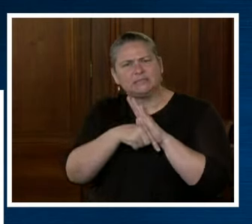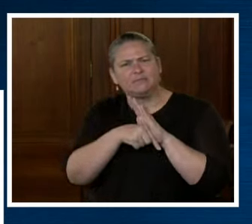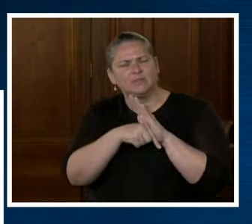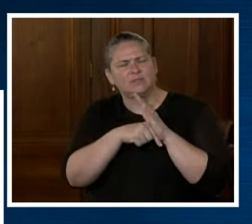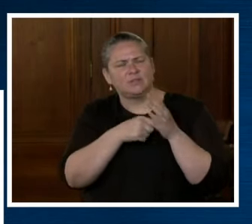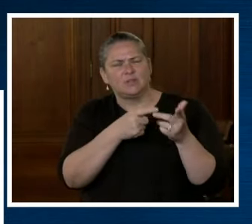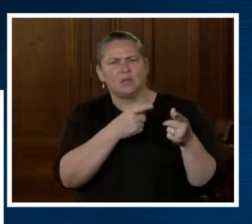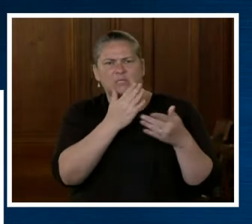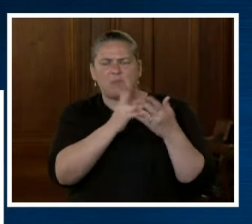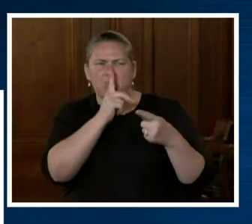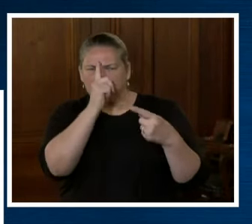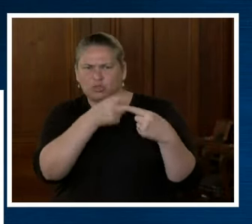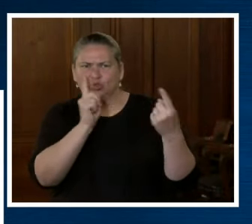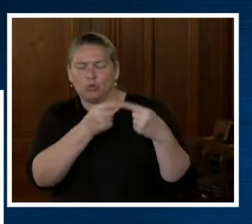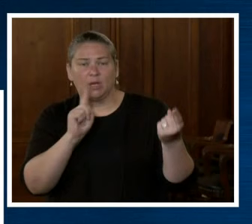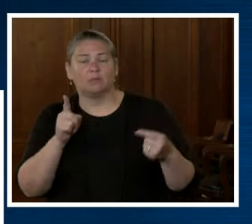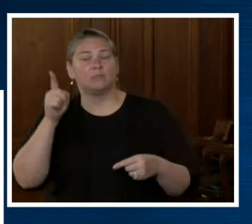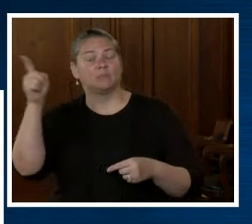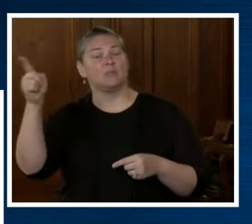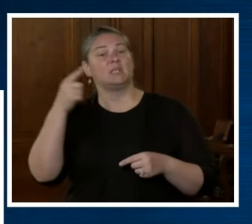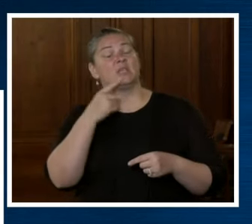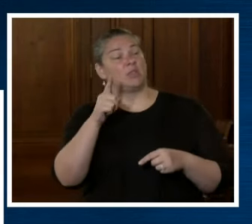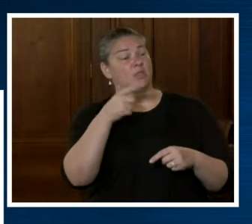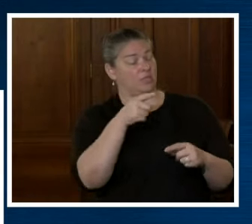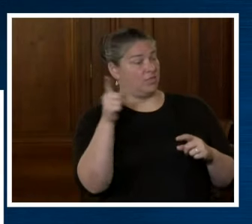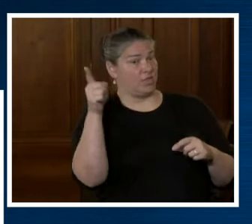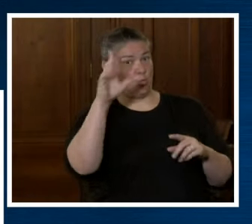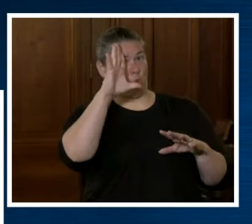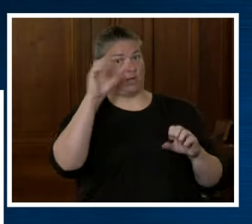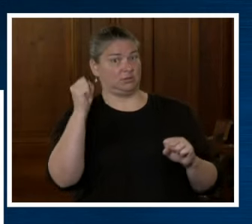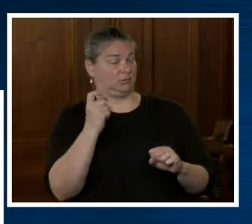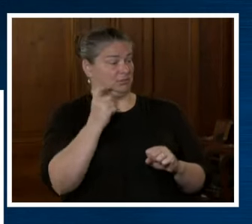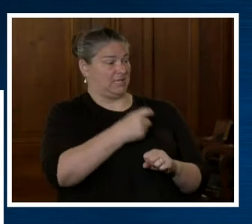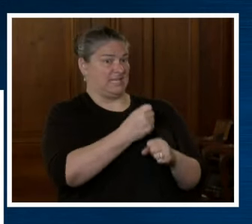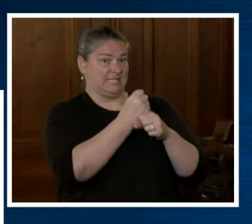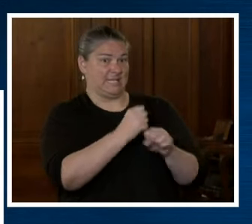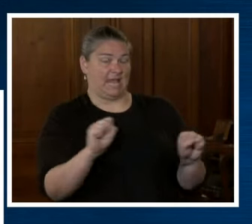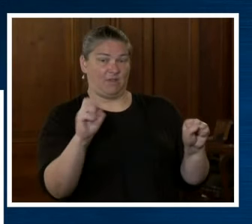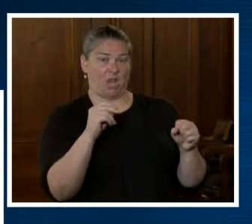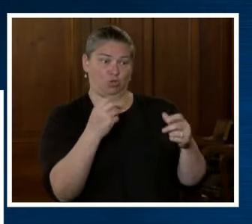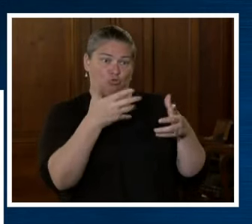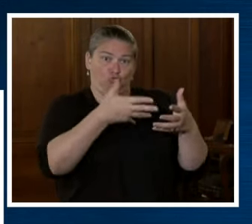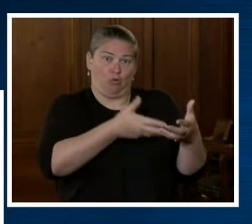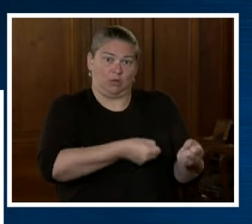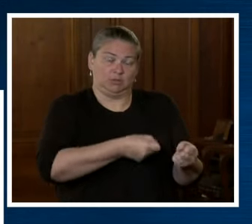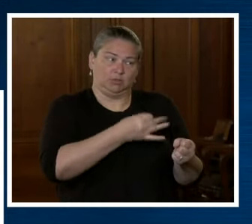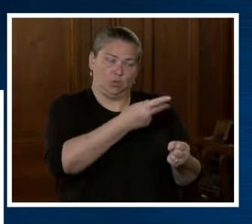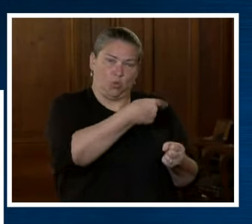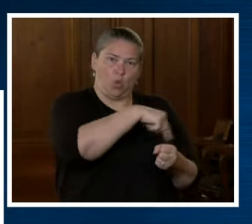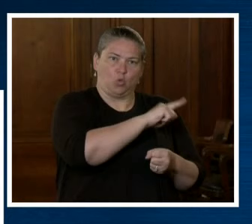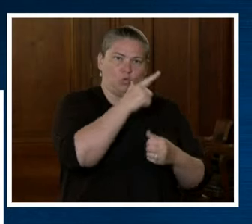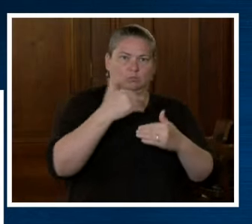BOWLING GREEN AND E'TOWN. WE NEED PEOPLE TO SIGN UP. WE ARE DEALING WITH OTHER VERY QUICKLY CRITICAL ISSUES RIGHT